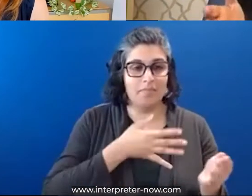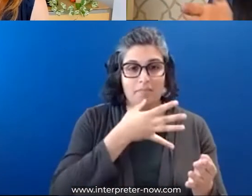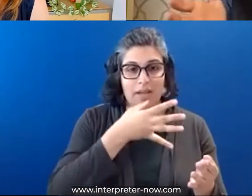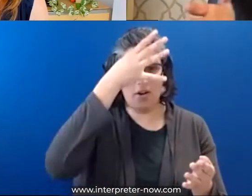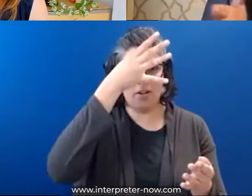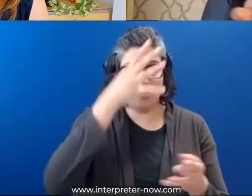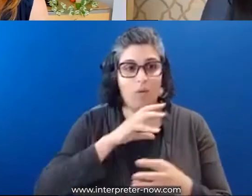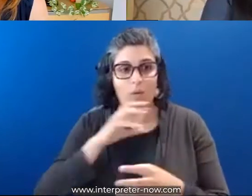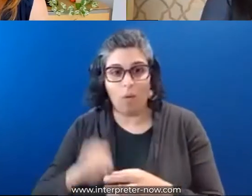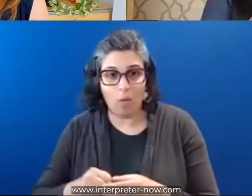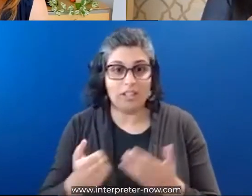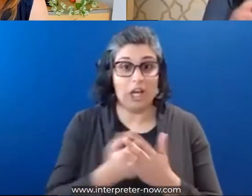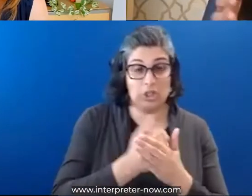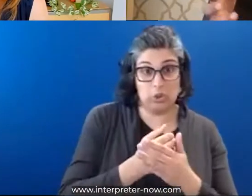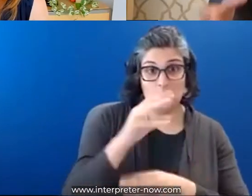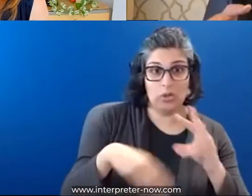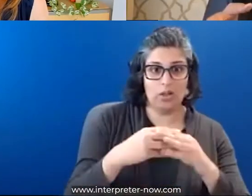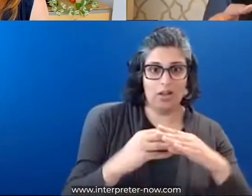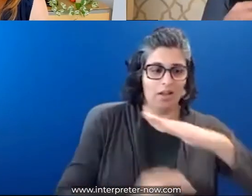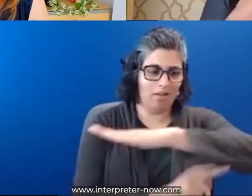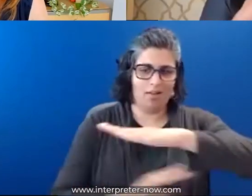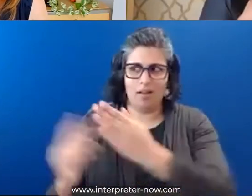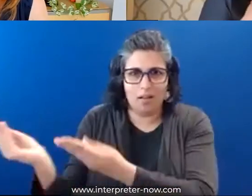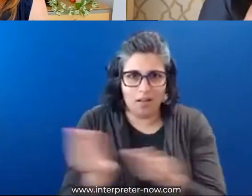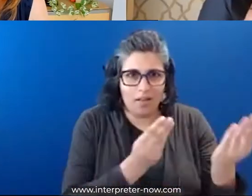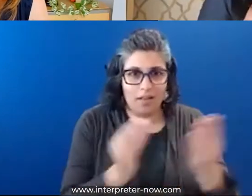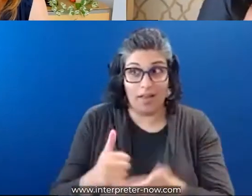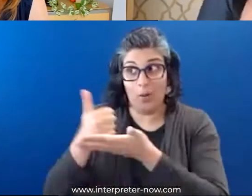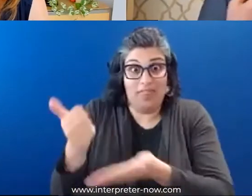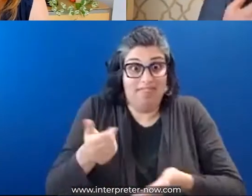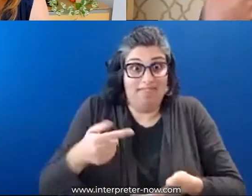I could serve as that bridge that helps them. It also helped me. Right?